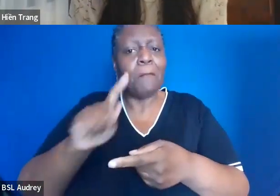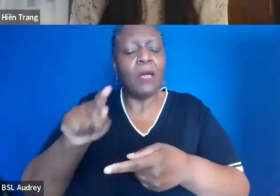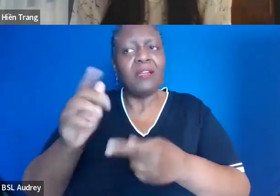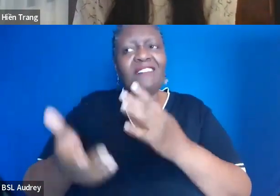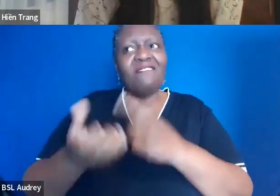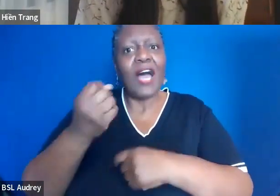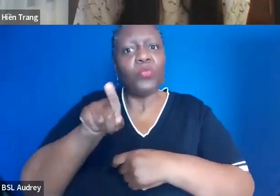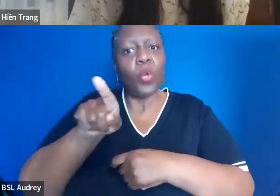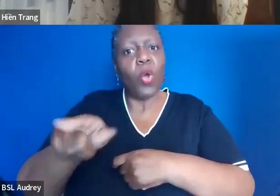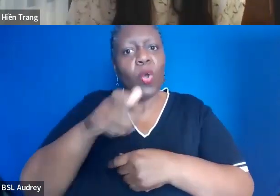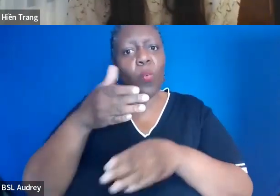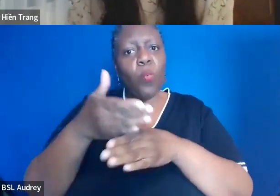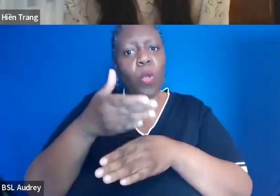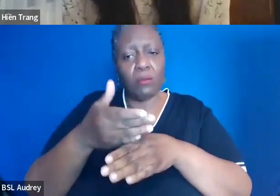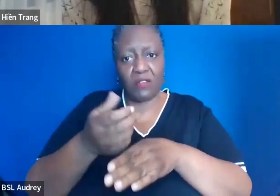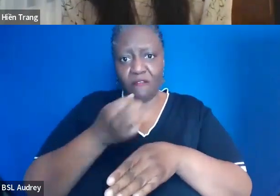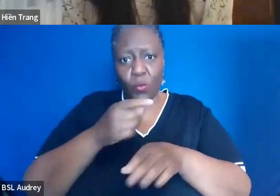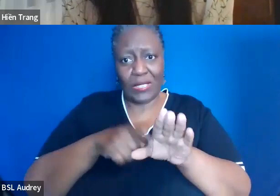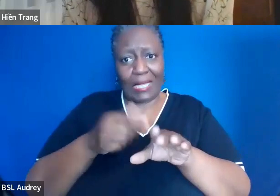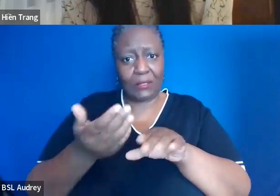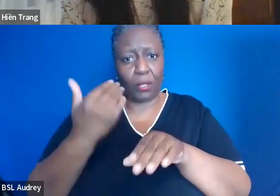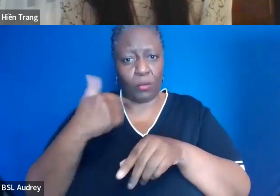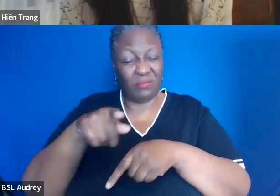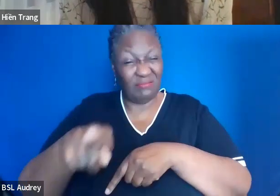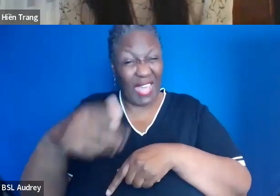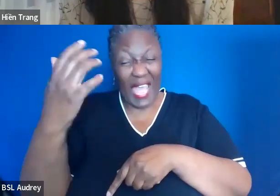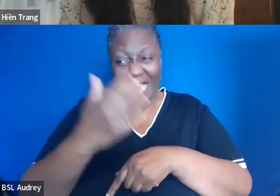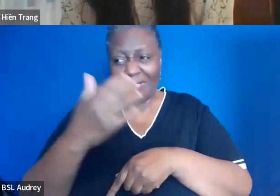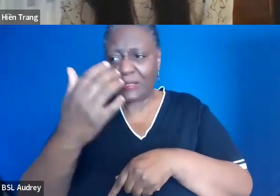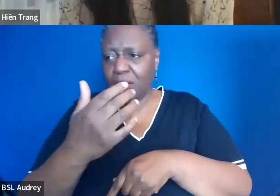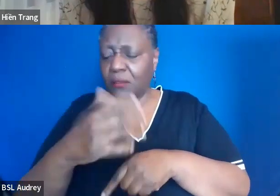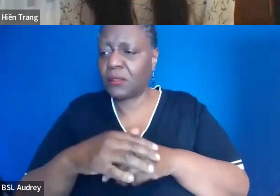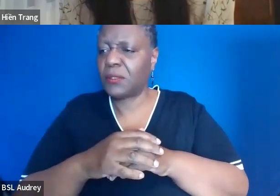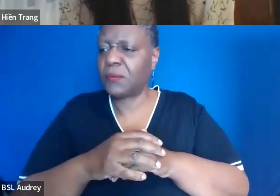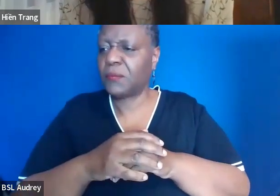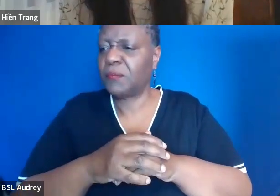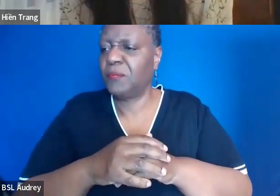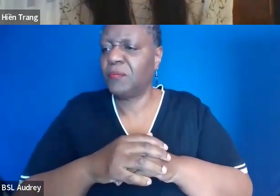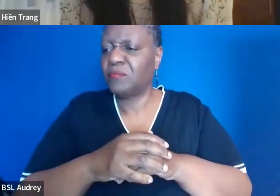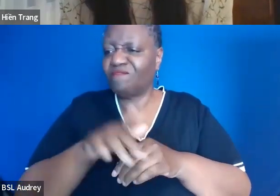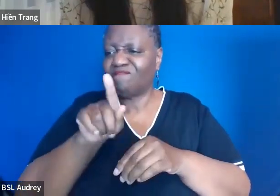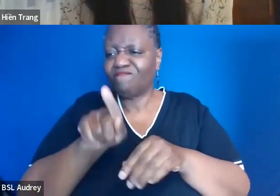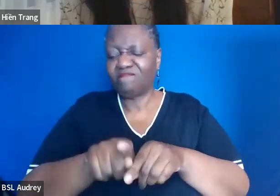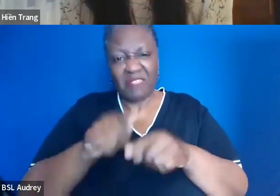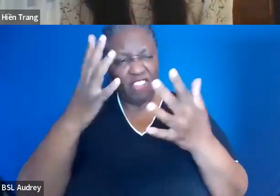a few years ago and was almost by accident um I can't remember how I just remember finding them